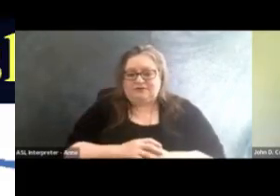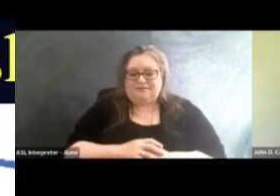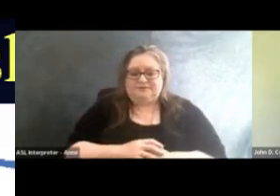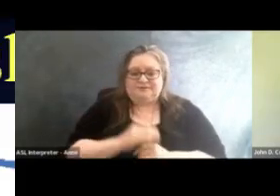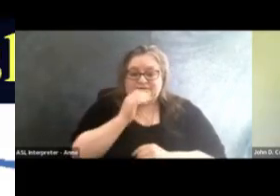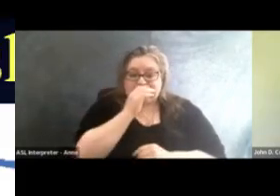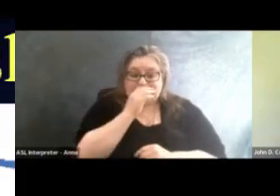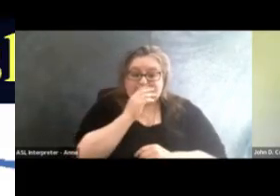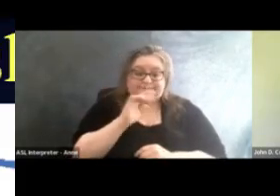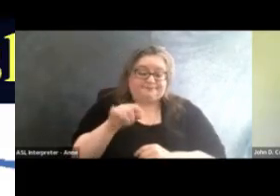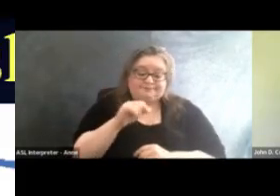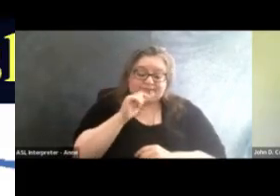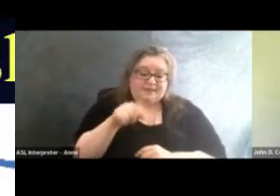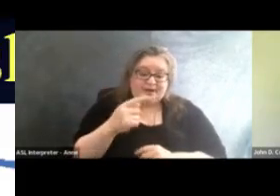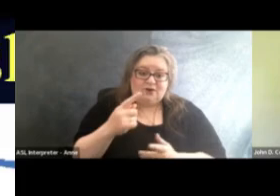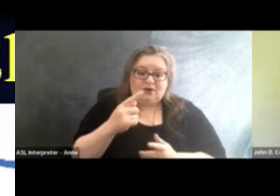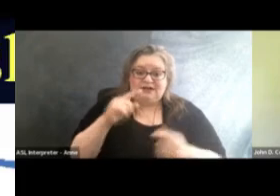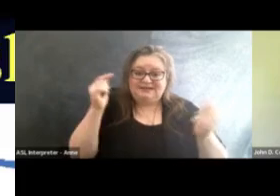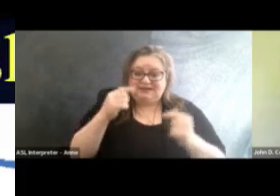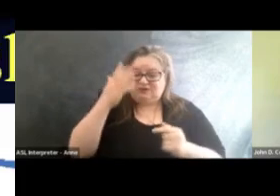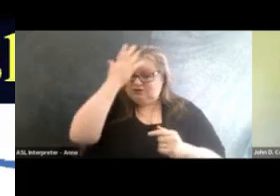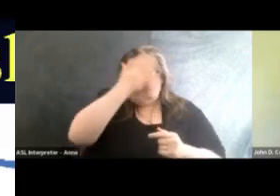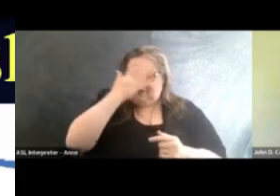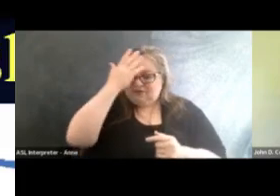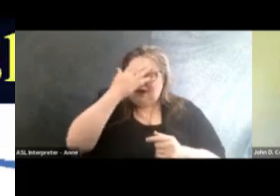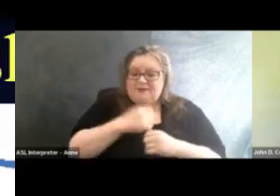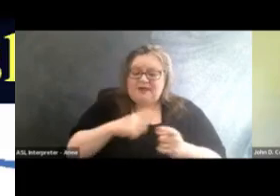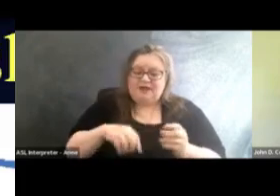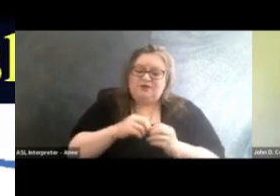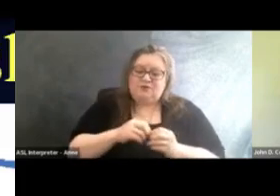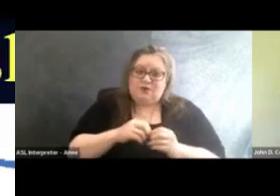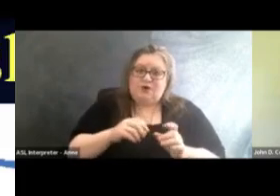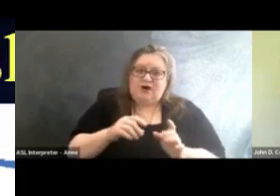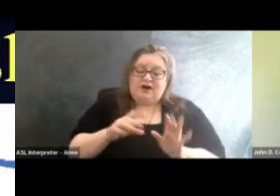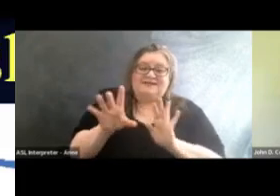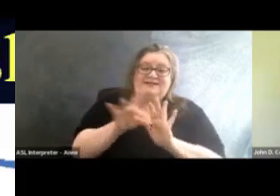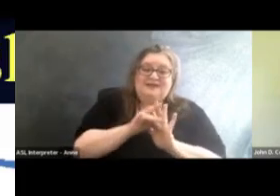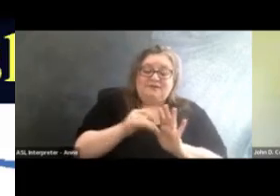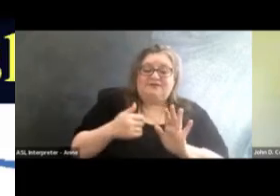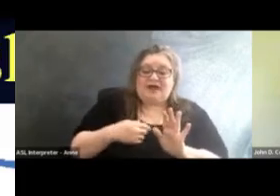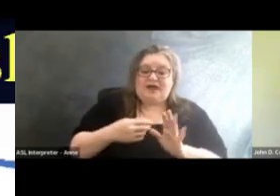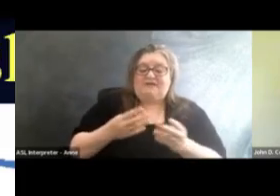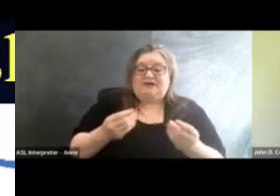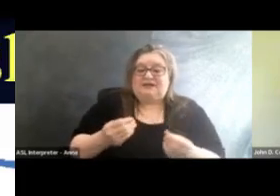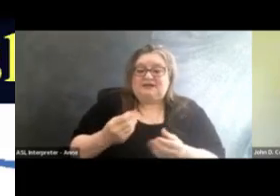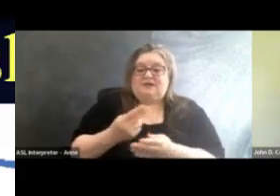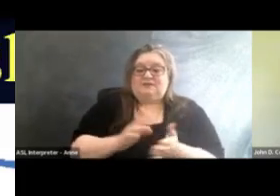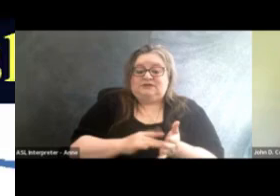injury to the frontal areas make you more susceptible to having a substance use disorder, it also